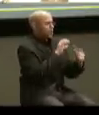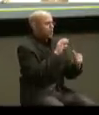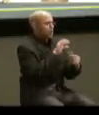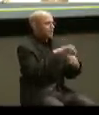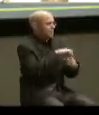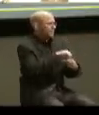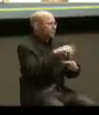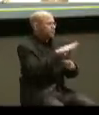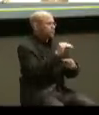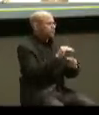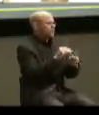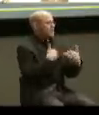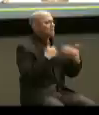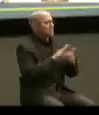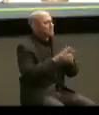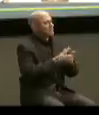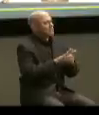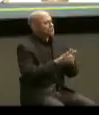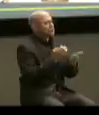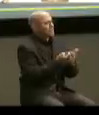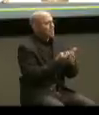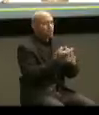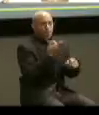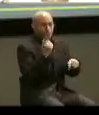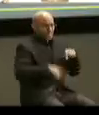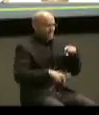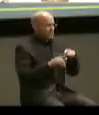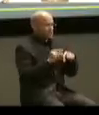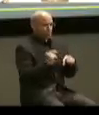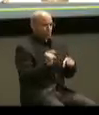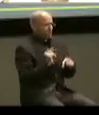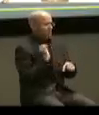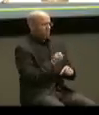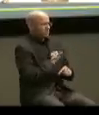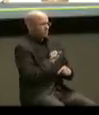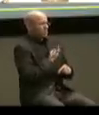ULTIMATELY WE CAN'T DO IT WITHOUT YOU.